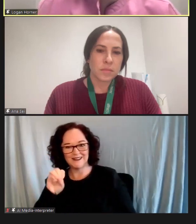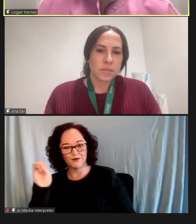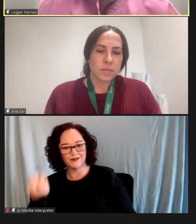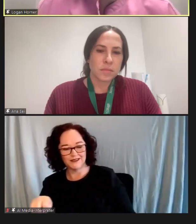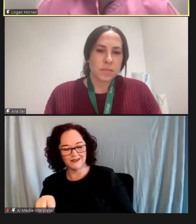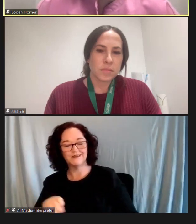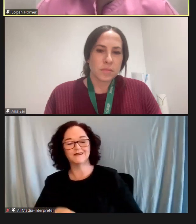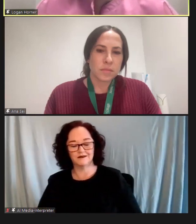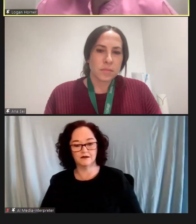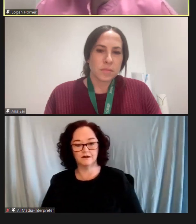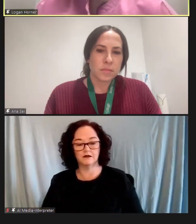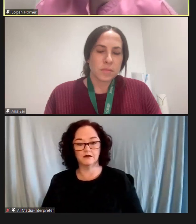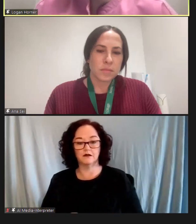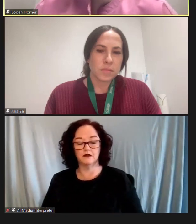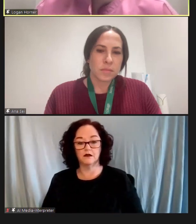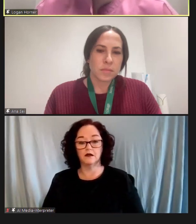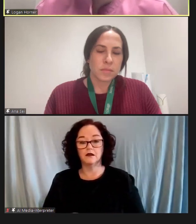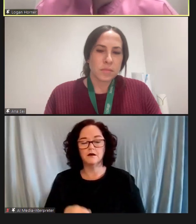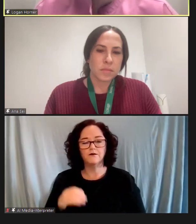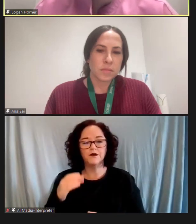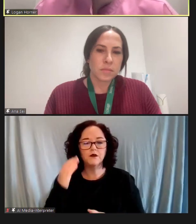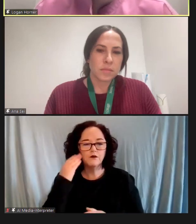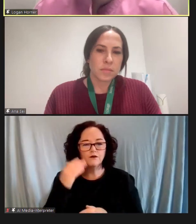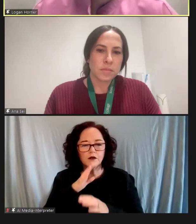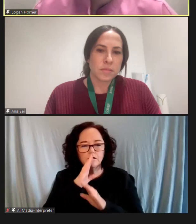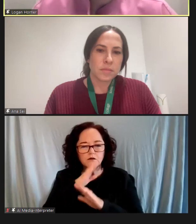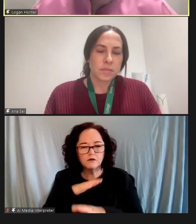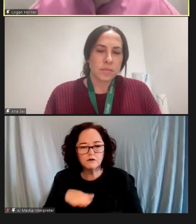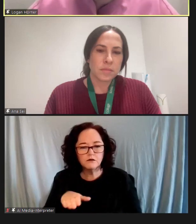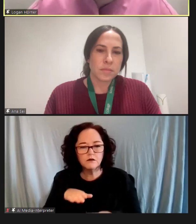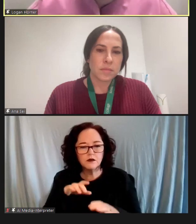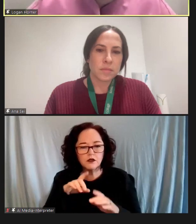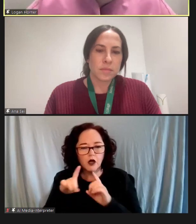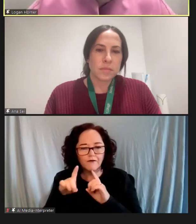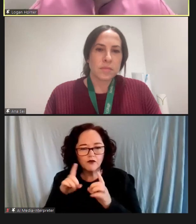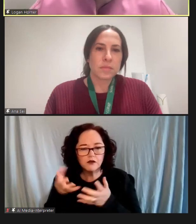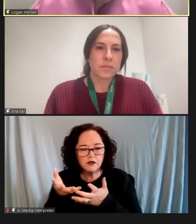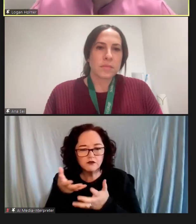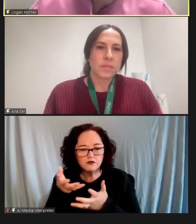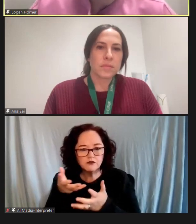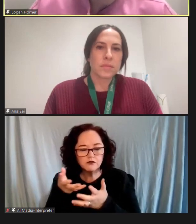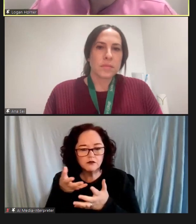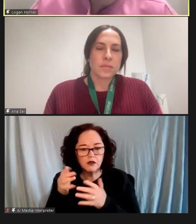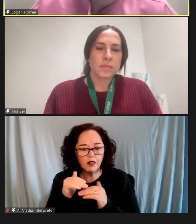do at this soft conversational level